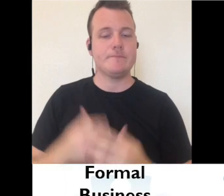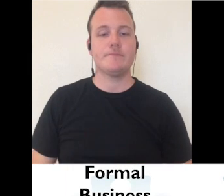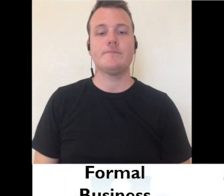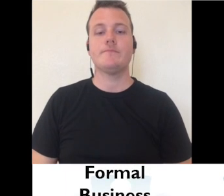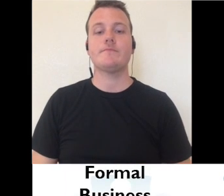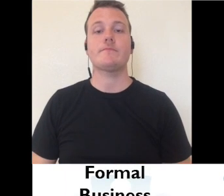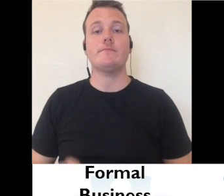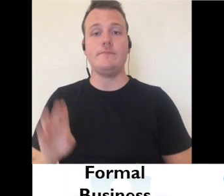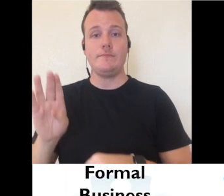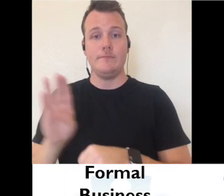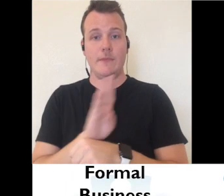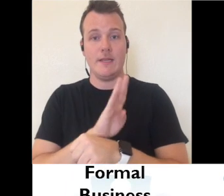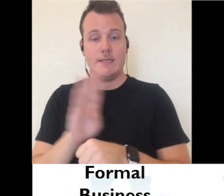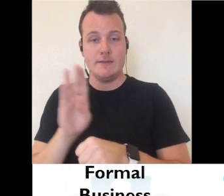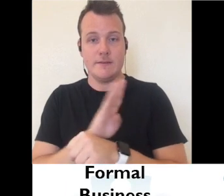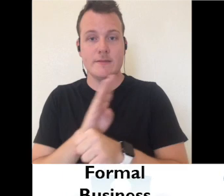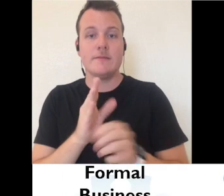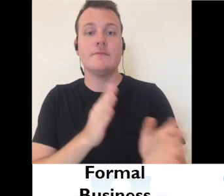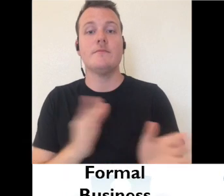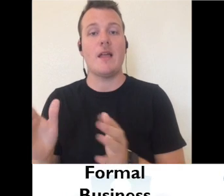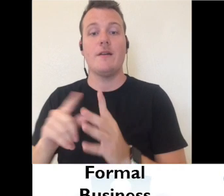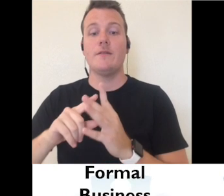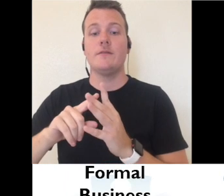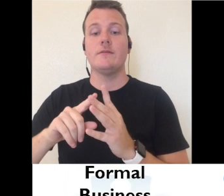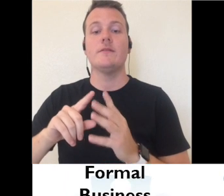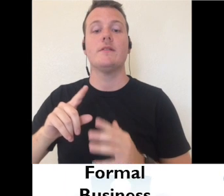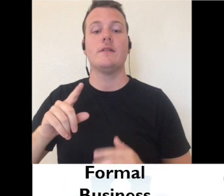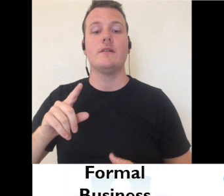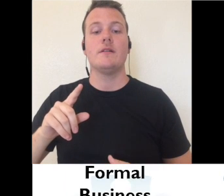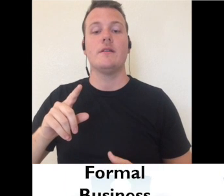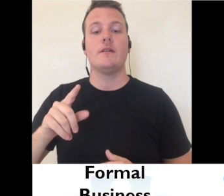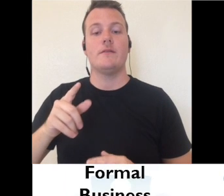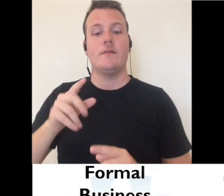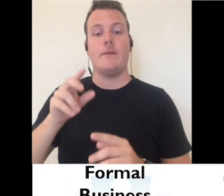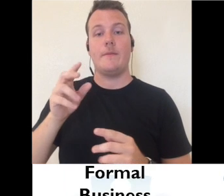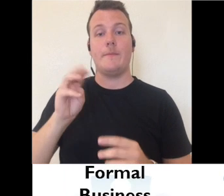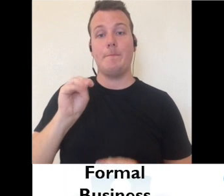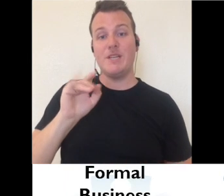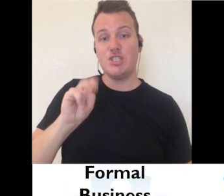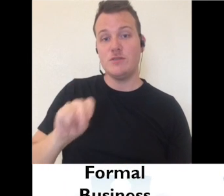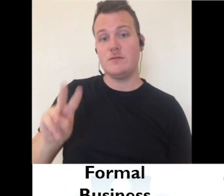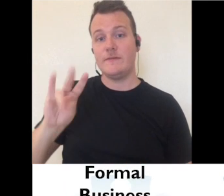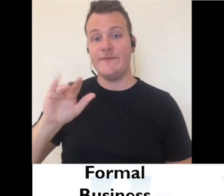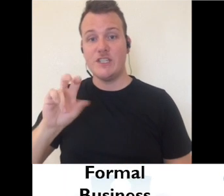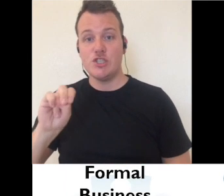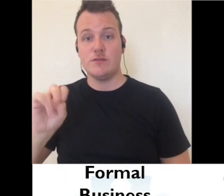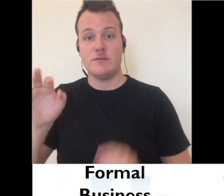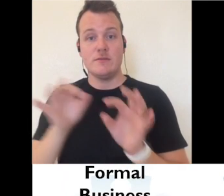futuristic. It should be a memorable and engaging expression of a kind of hope